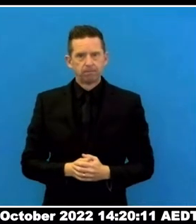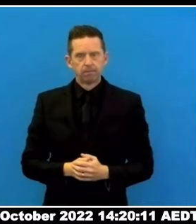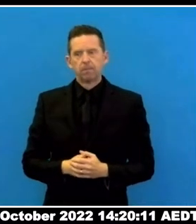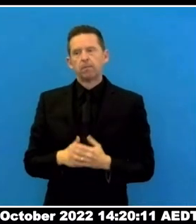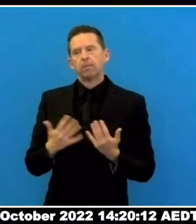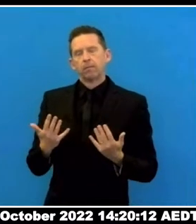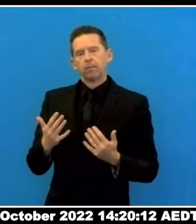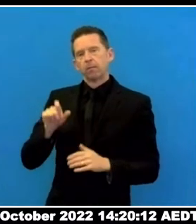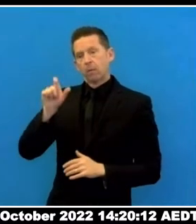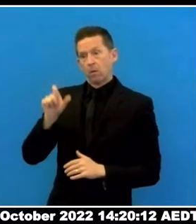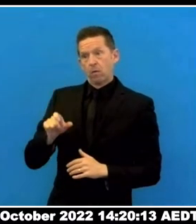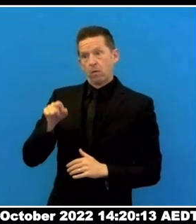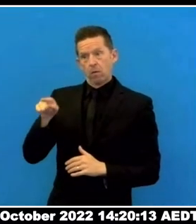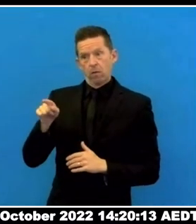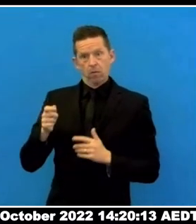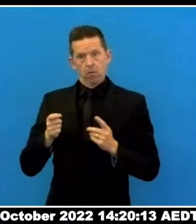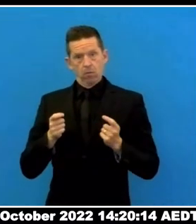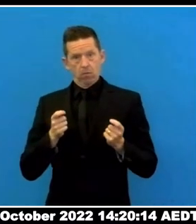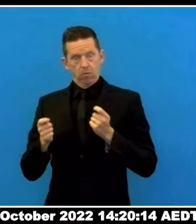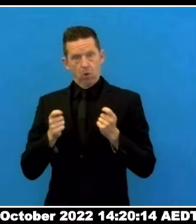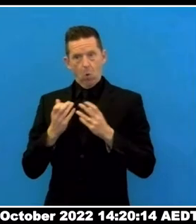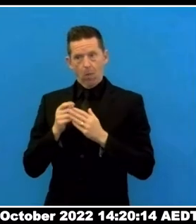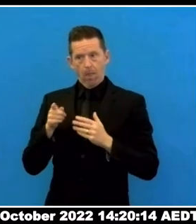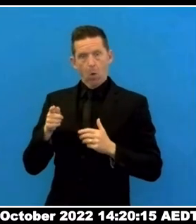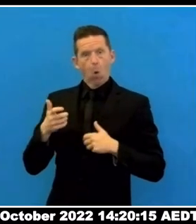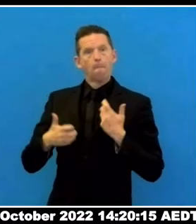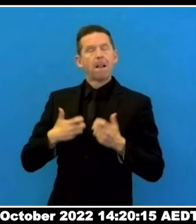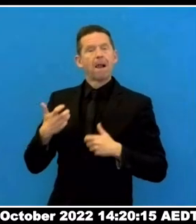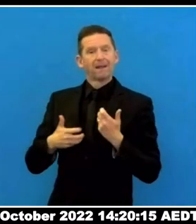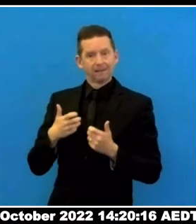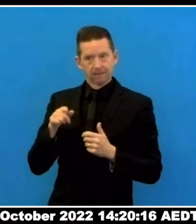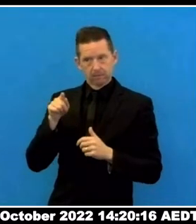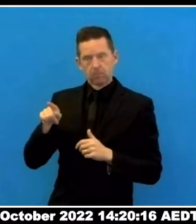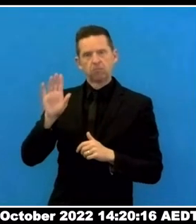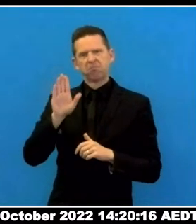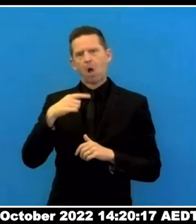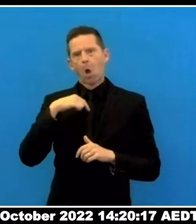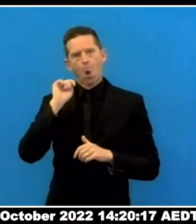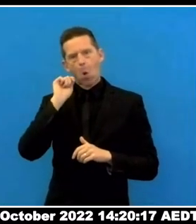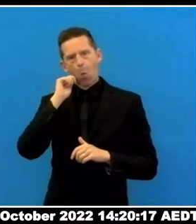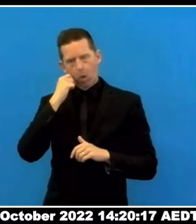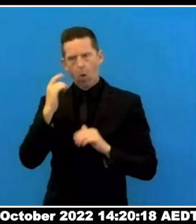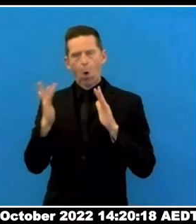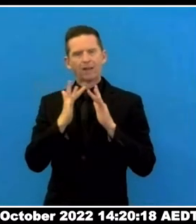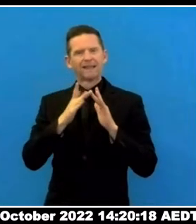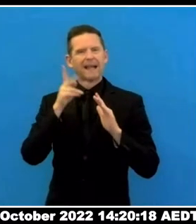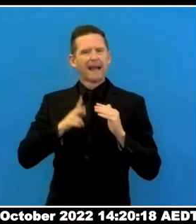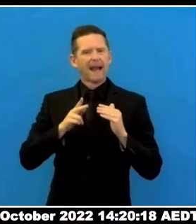A person who deals with the complaint will follow up with you, and until now